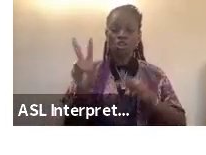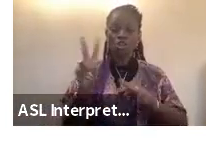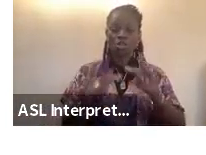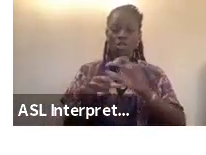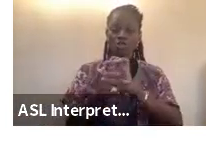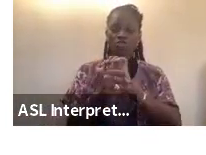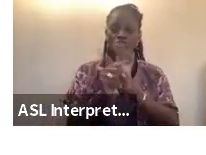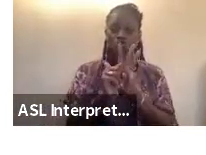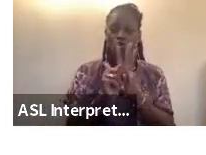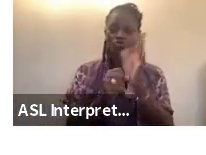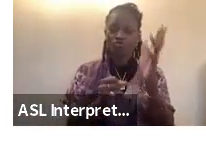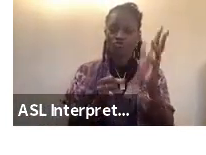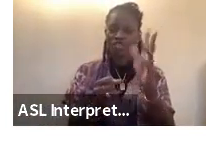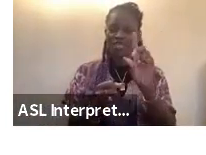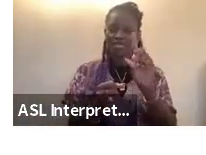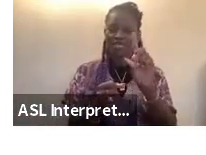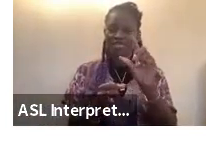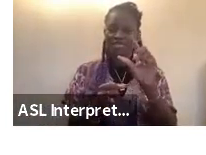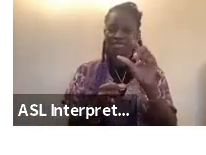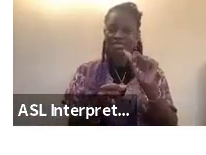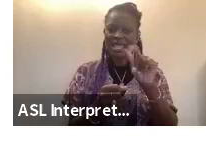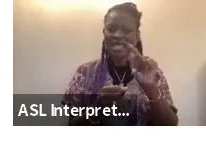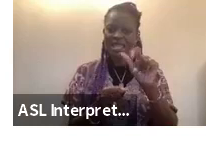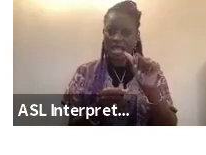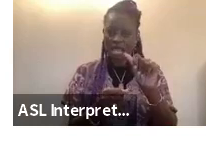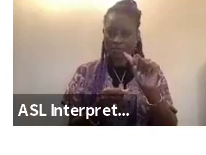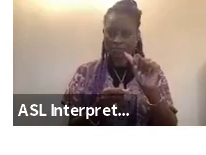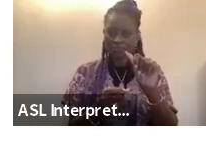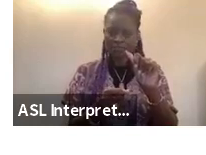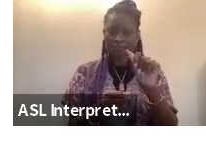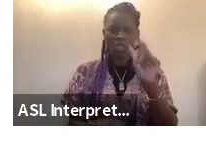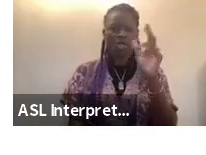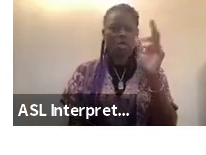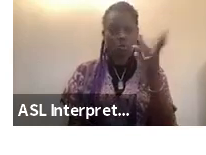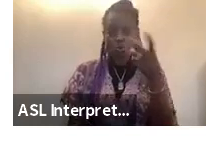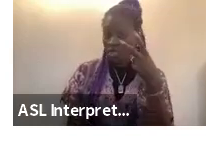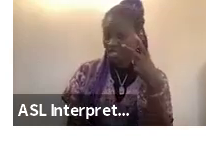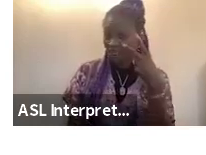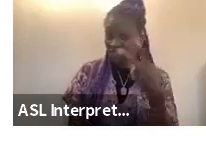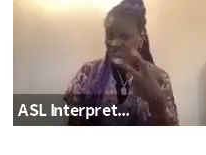As was mentioned earlier in this call, we are seeing that case rates,